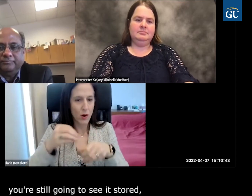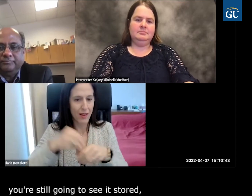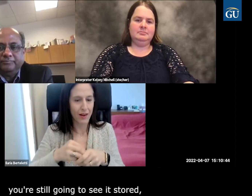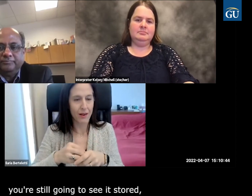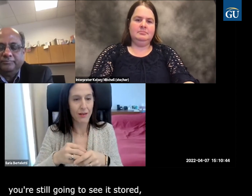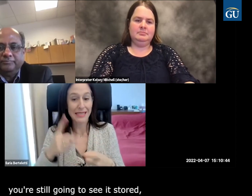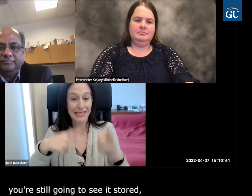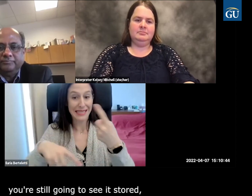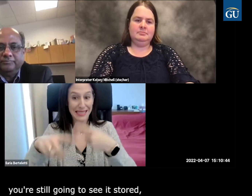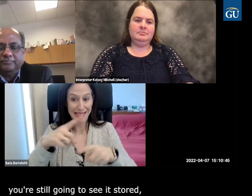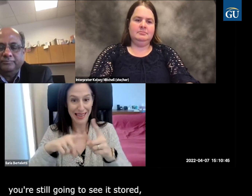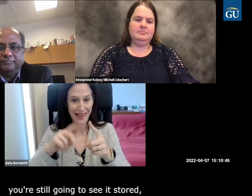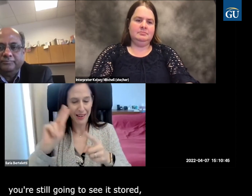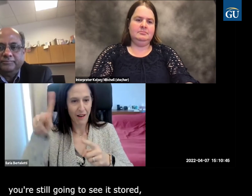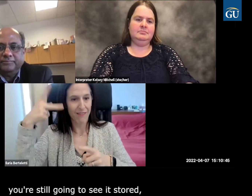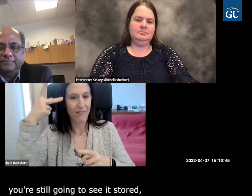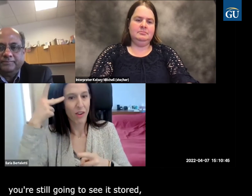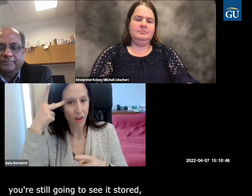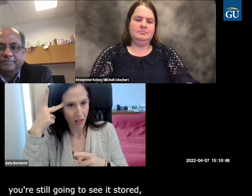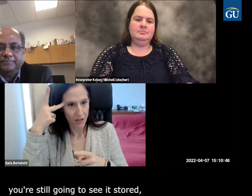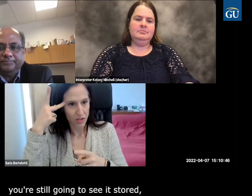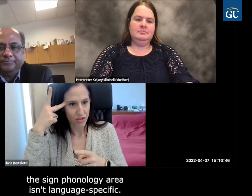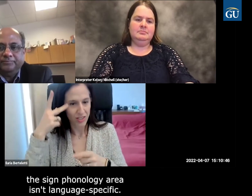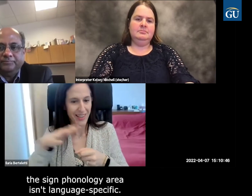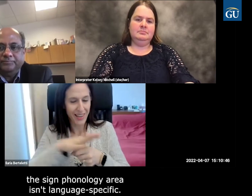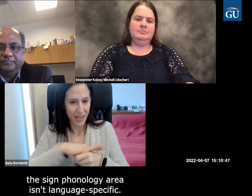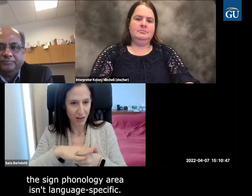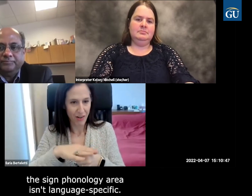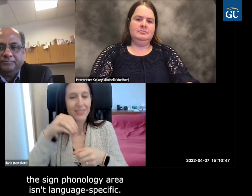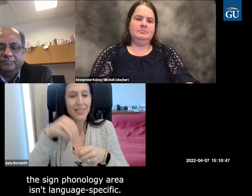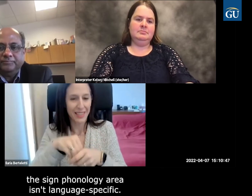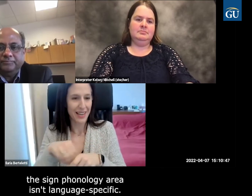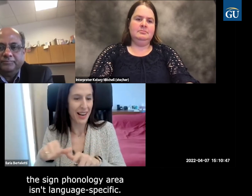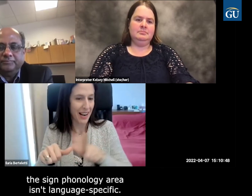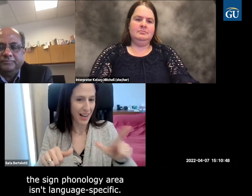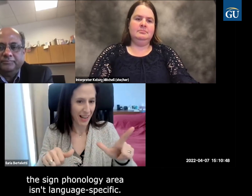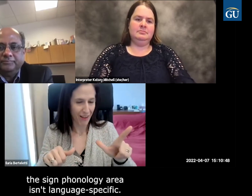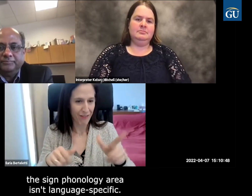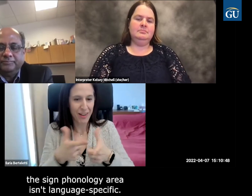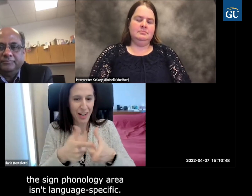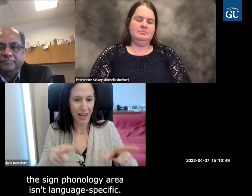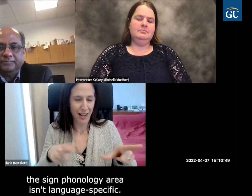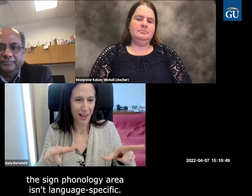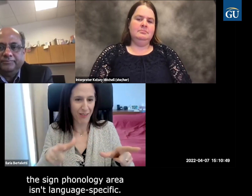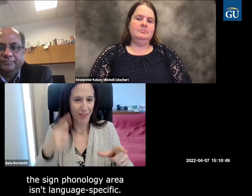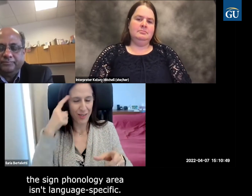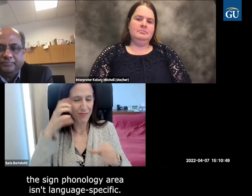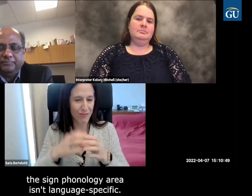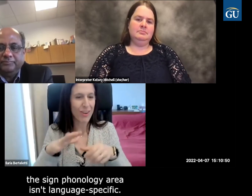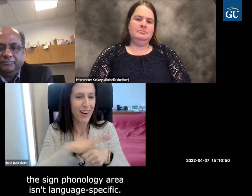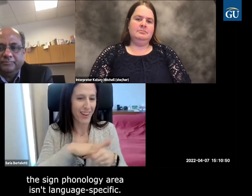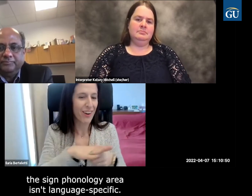you're still going to see it stored